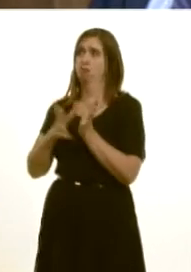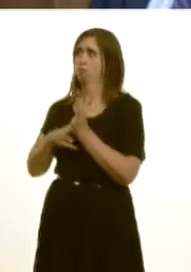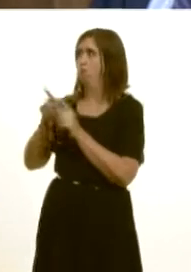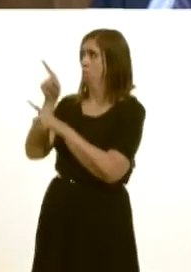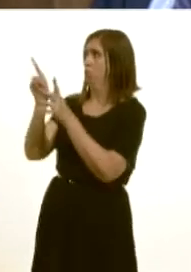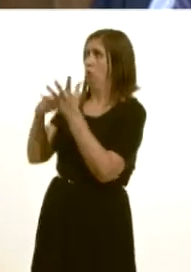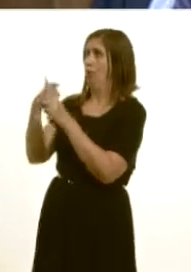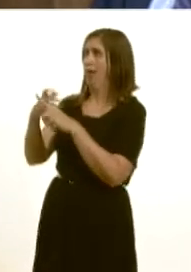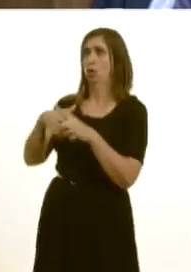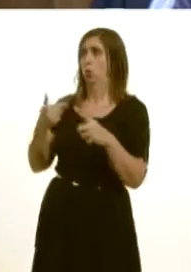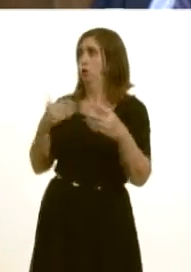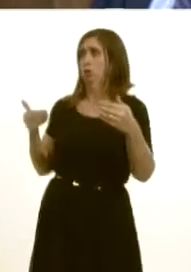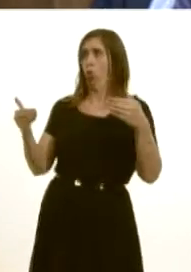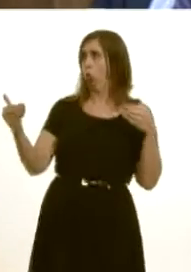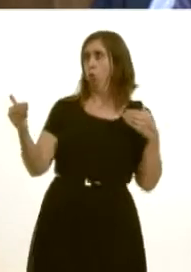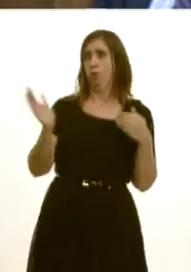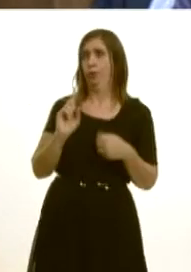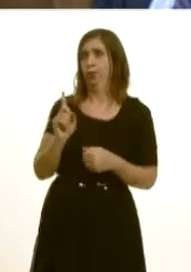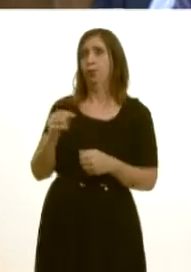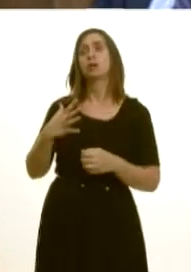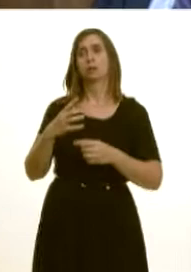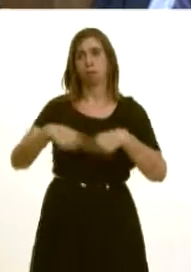and it is a commitment that I am sure that Members in the Chamber will share.